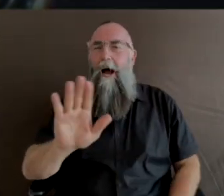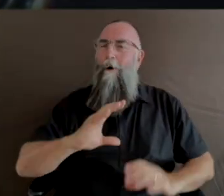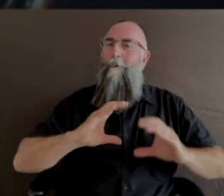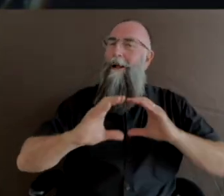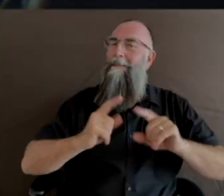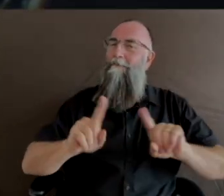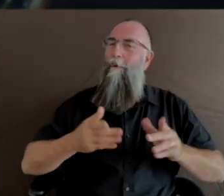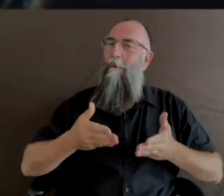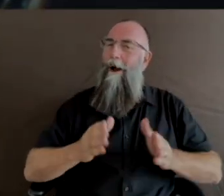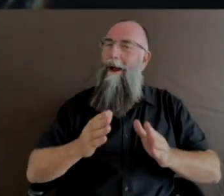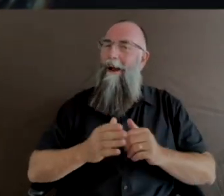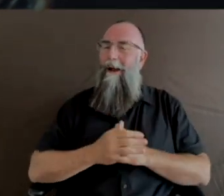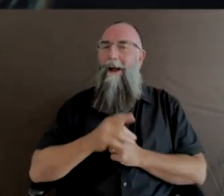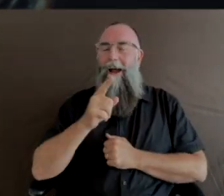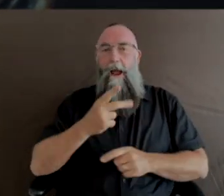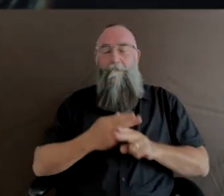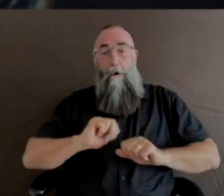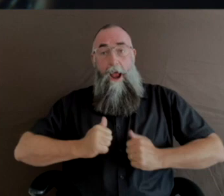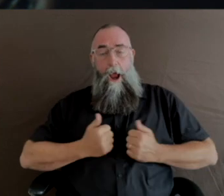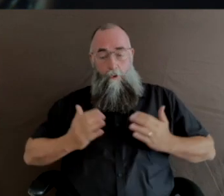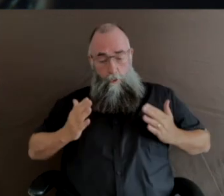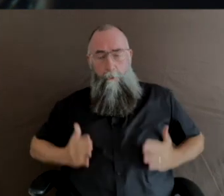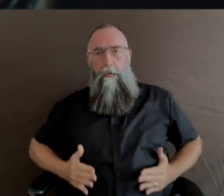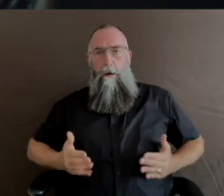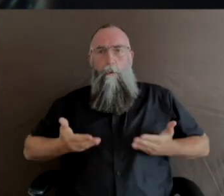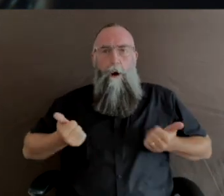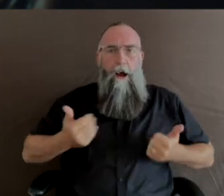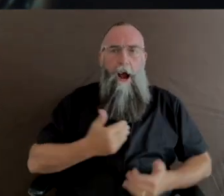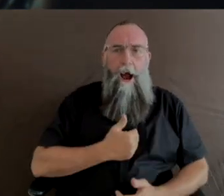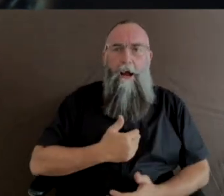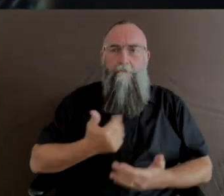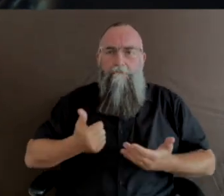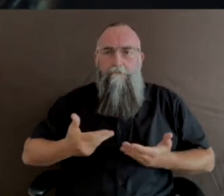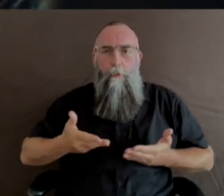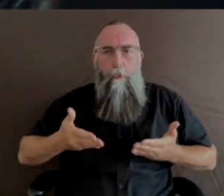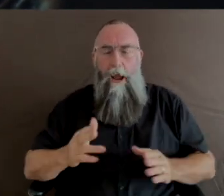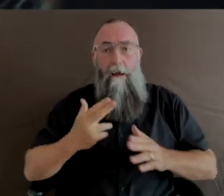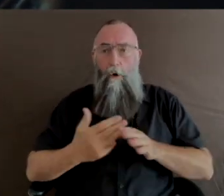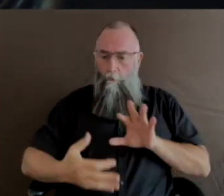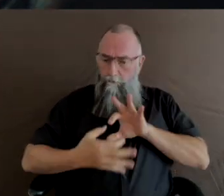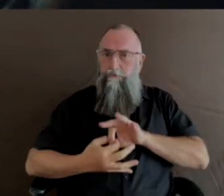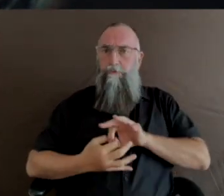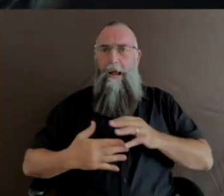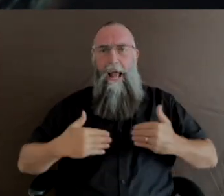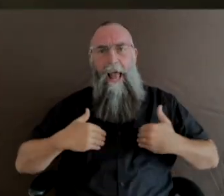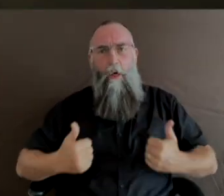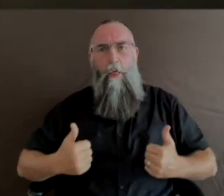is an expression of our humanity and, vital to our health as humans, really.